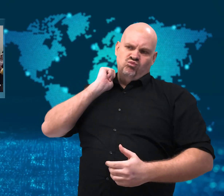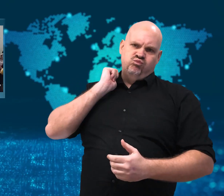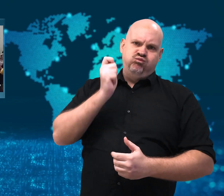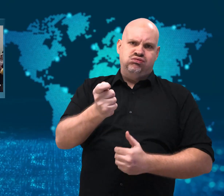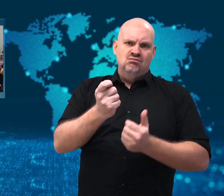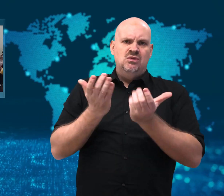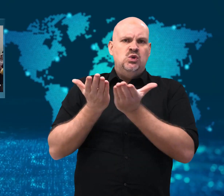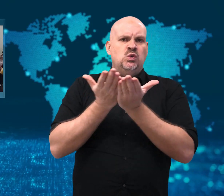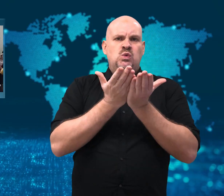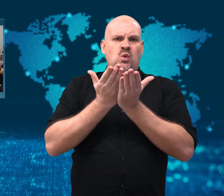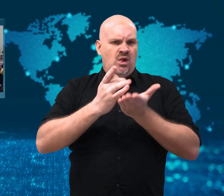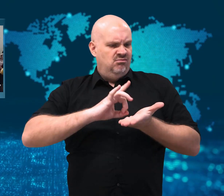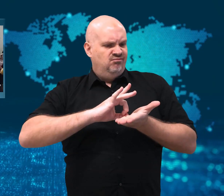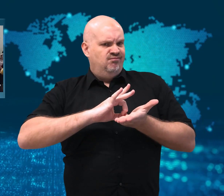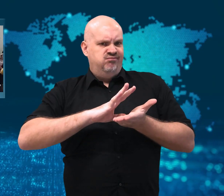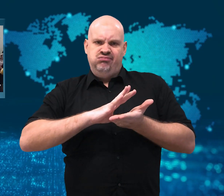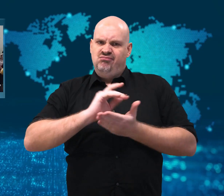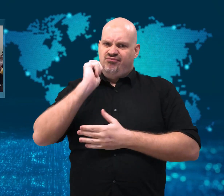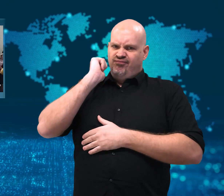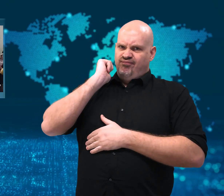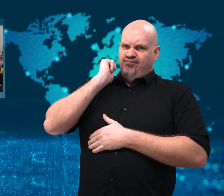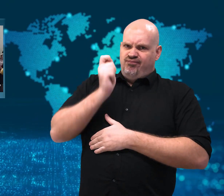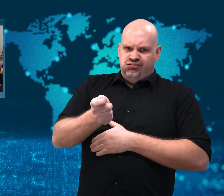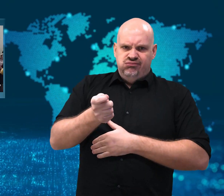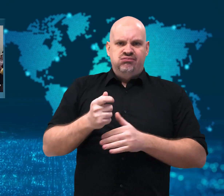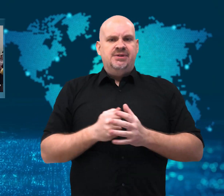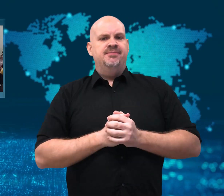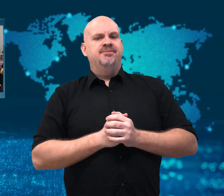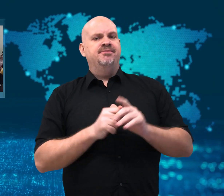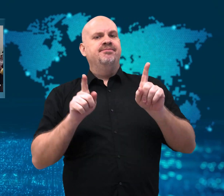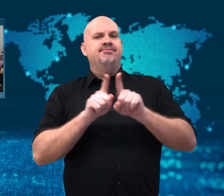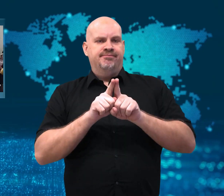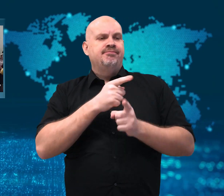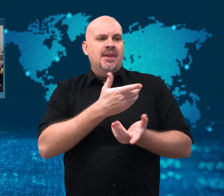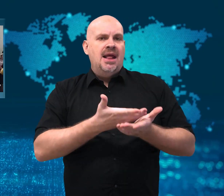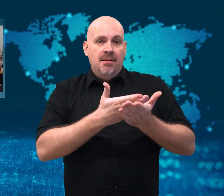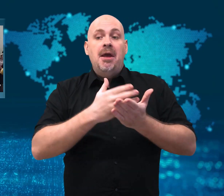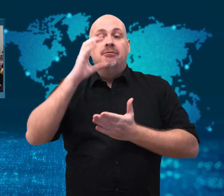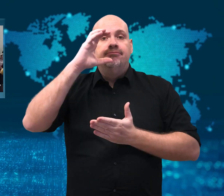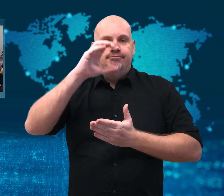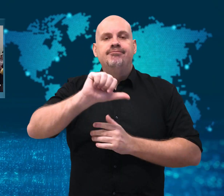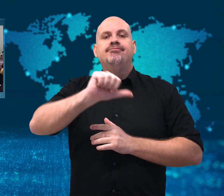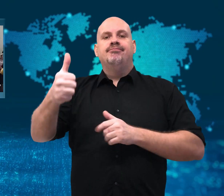They have helped her to file a legal complaint